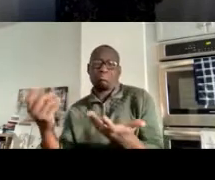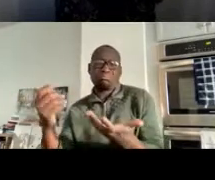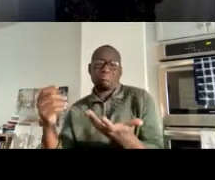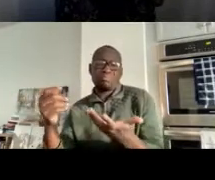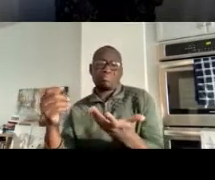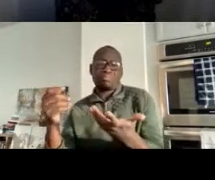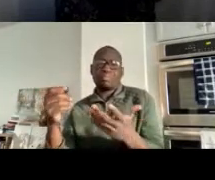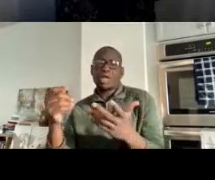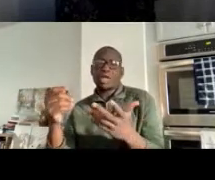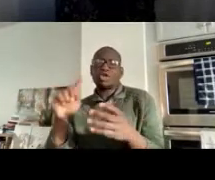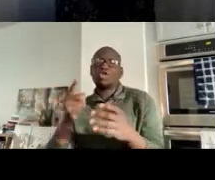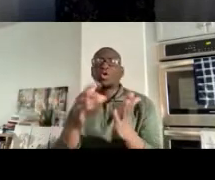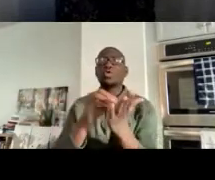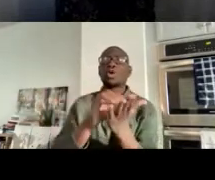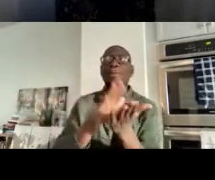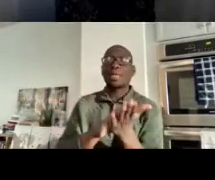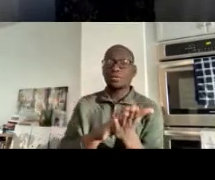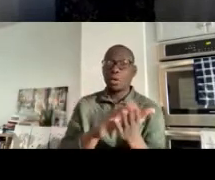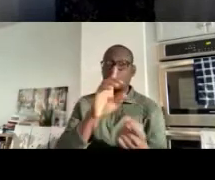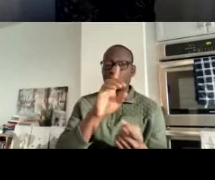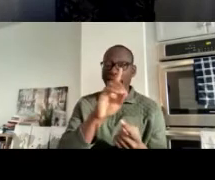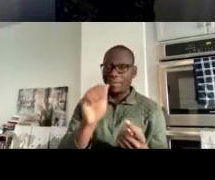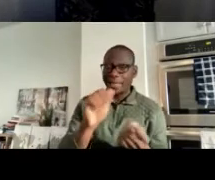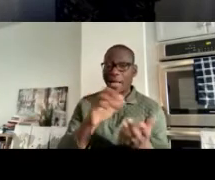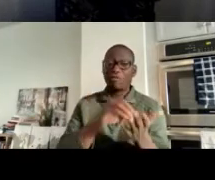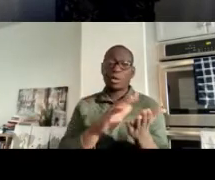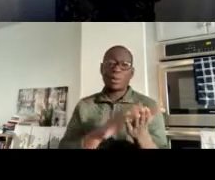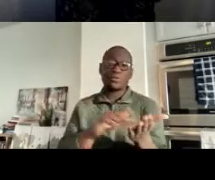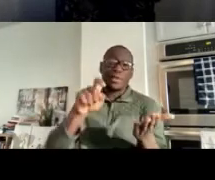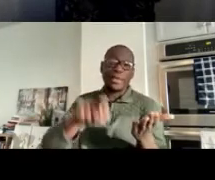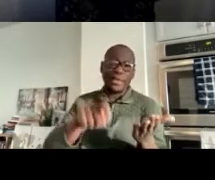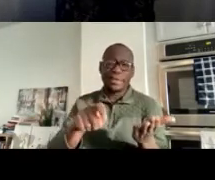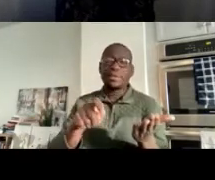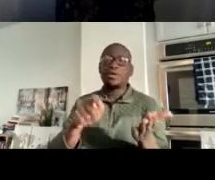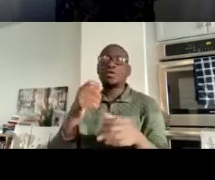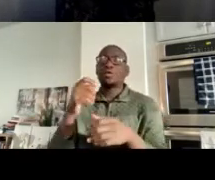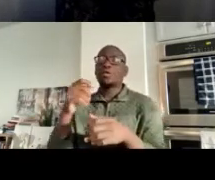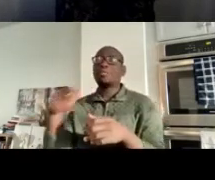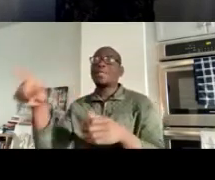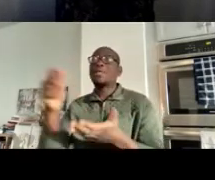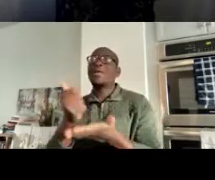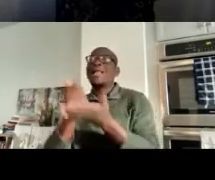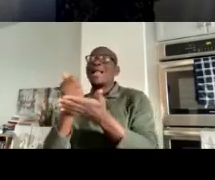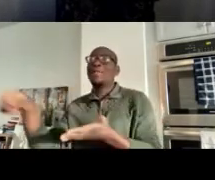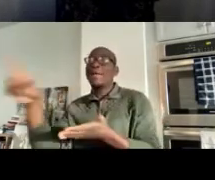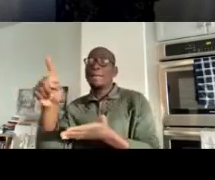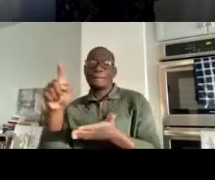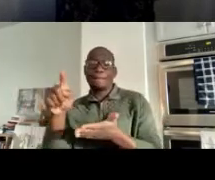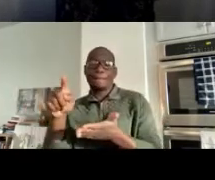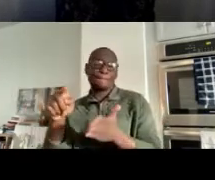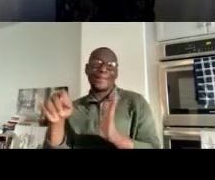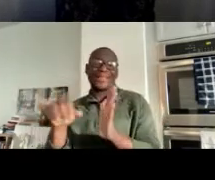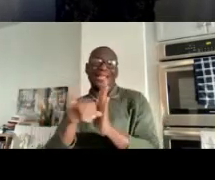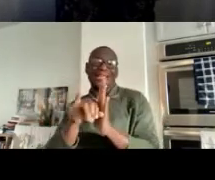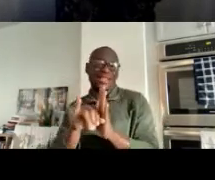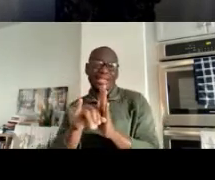of paperwork just to document the disability, what the student's needs are, so that they know